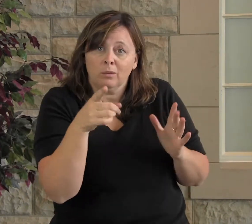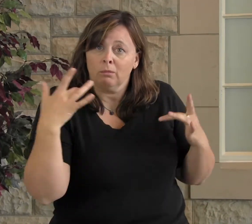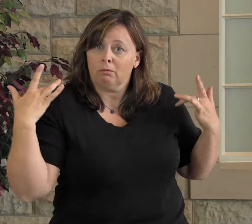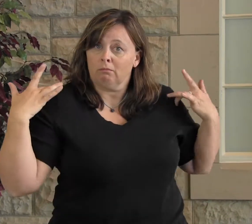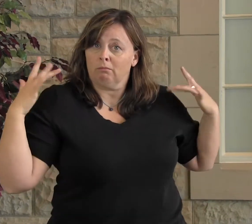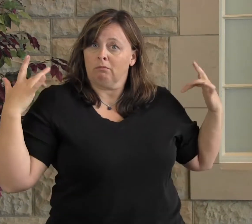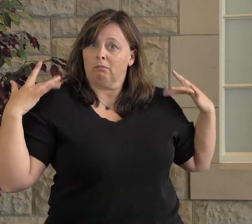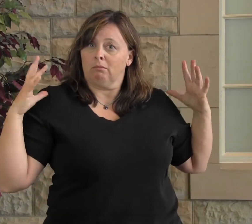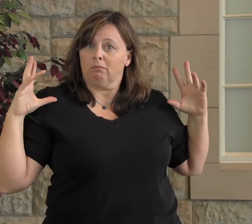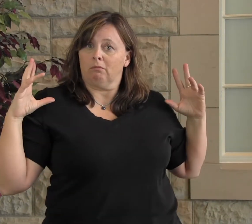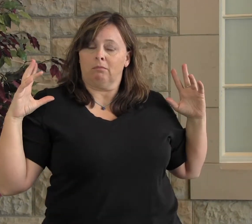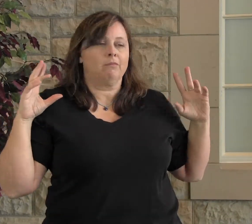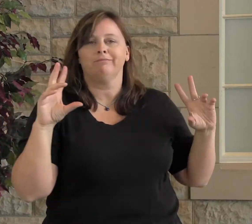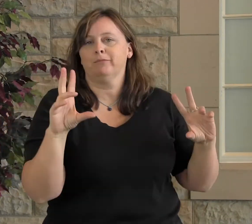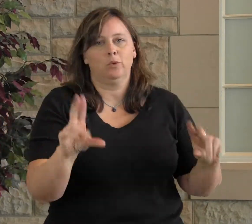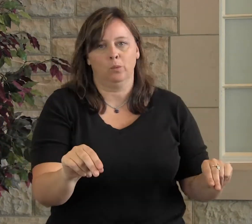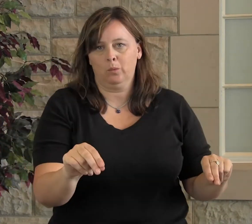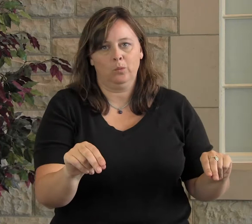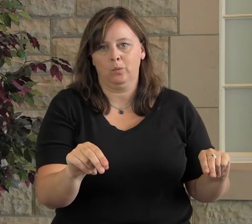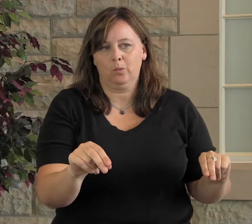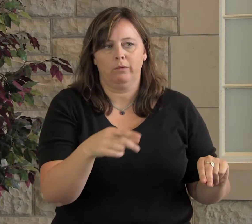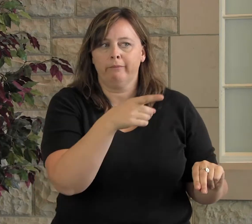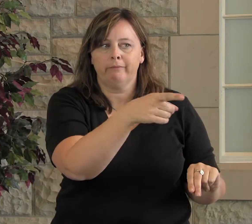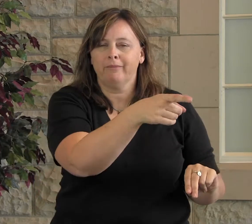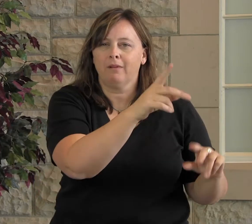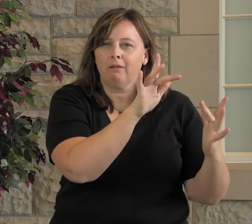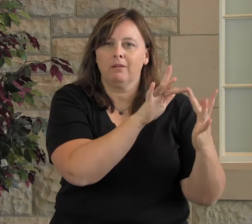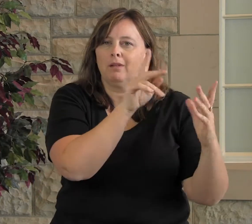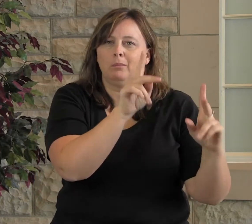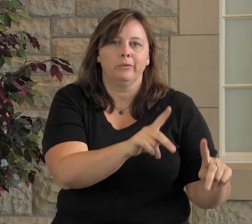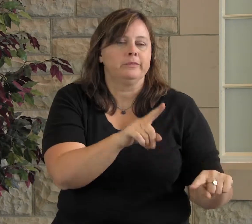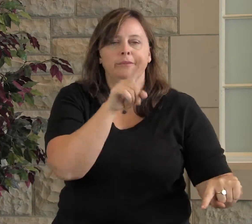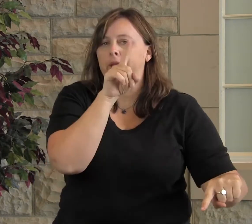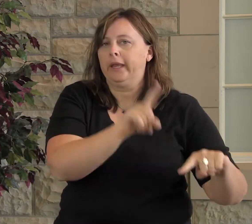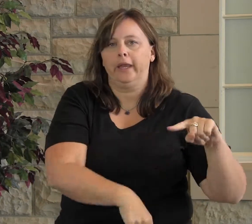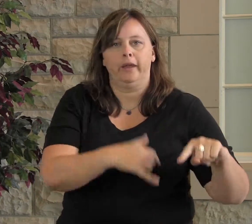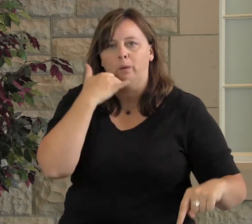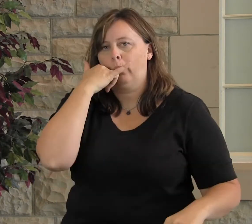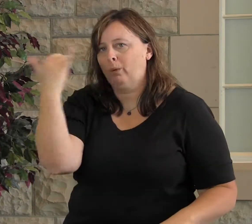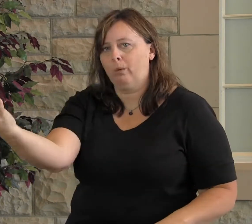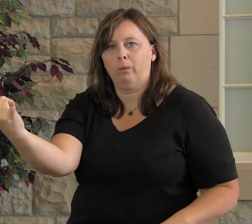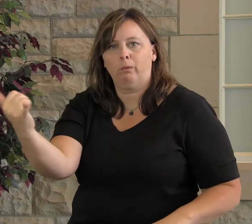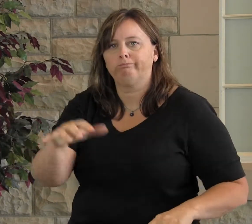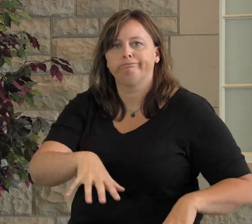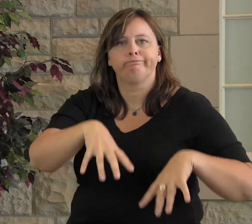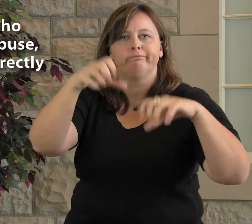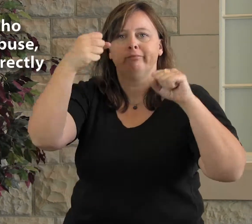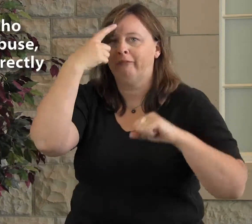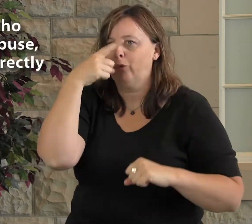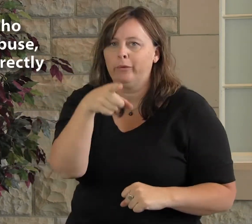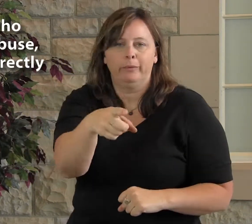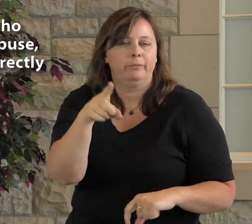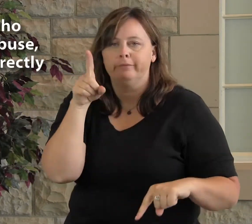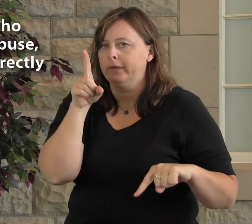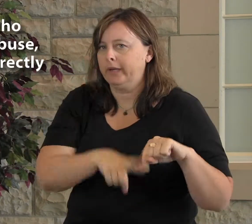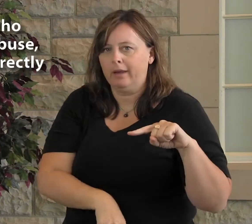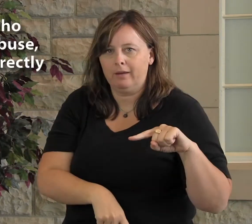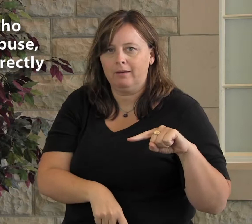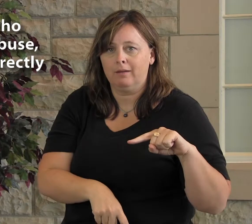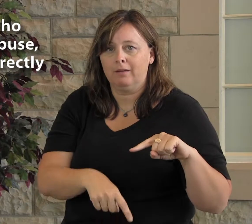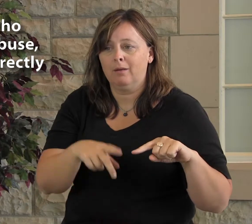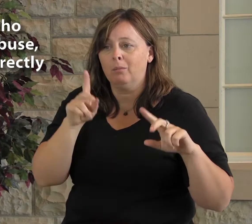person at CSDB. But simply talking to that person, does not release you from responsibility for calling.